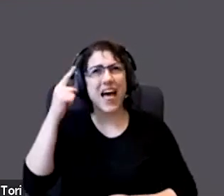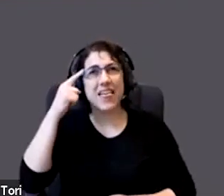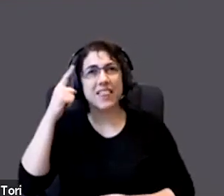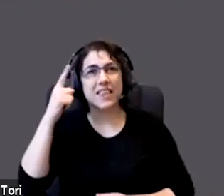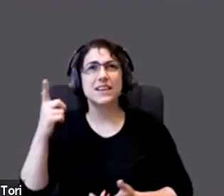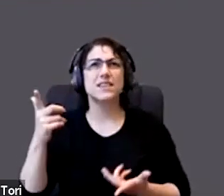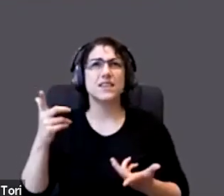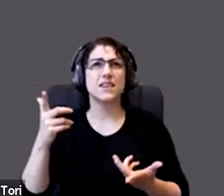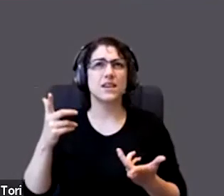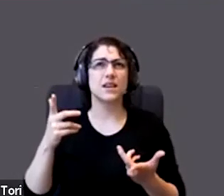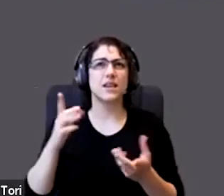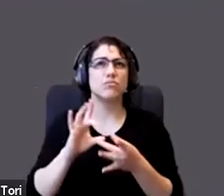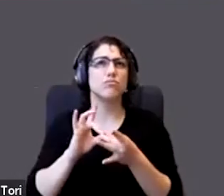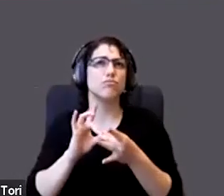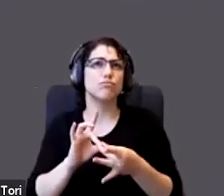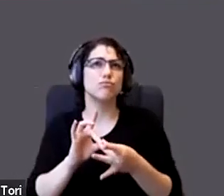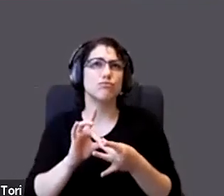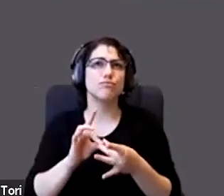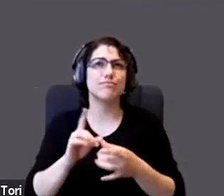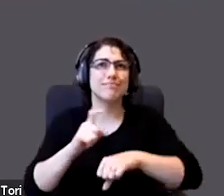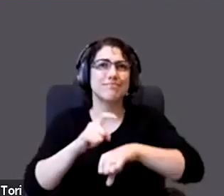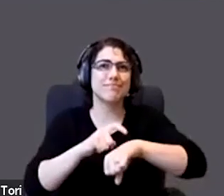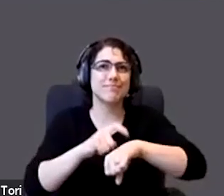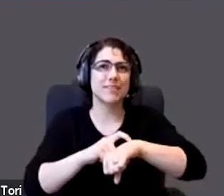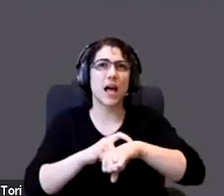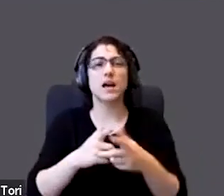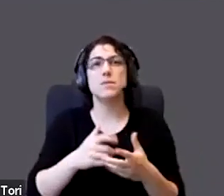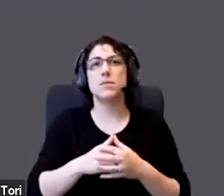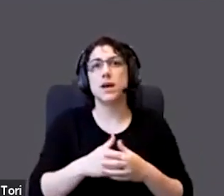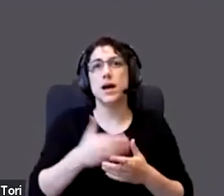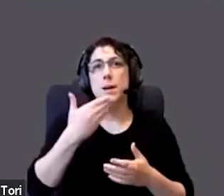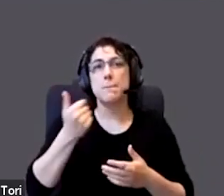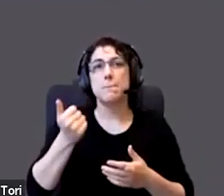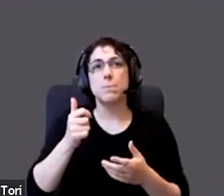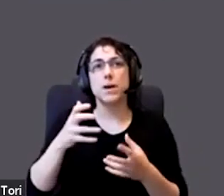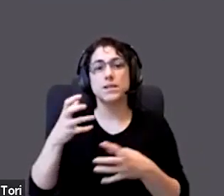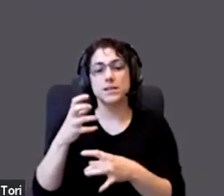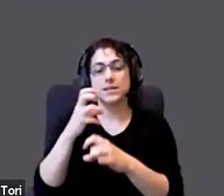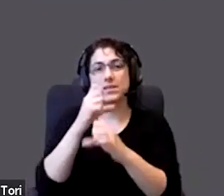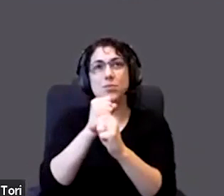in the interest of time, probably the best summary I could give you is